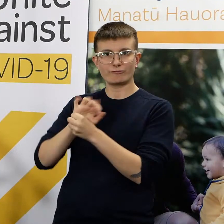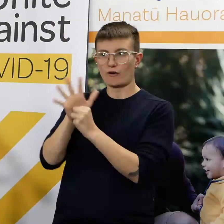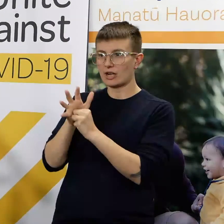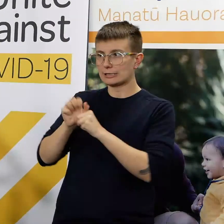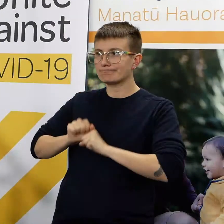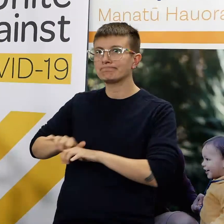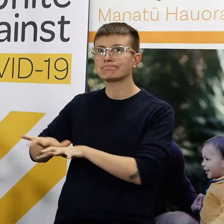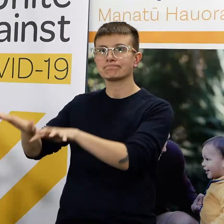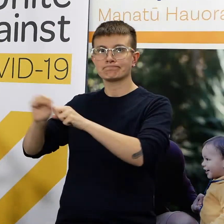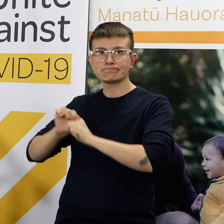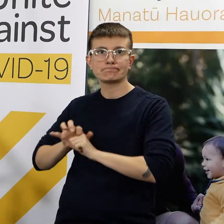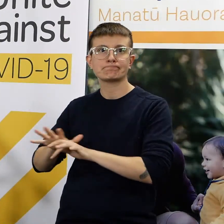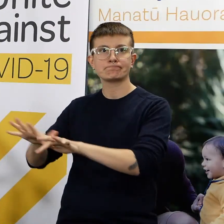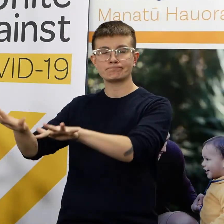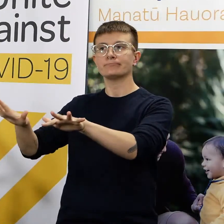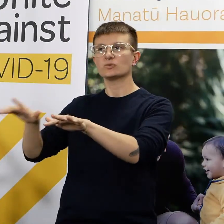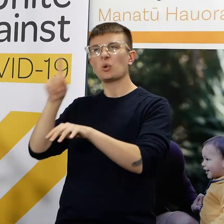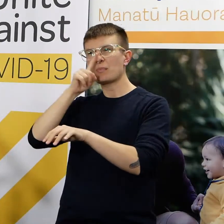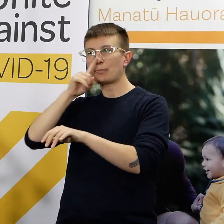And it underscores the arrangements